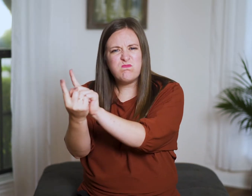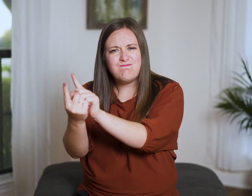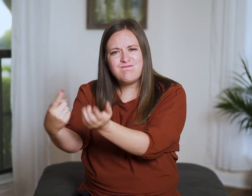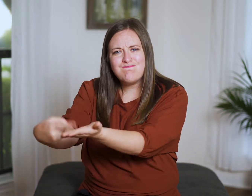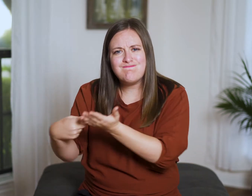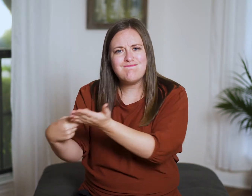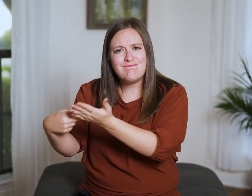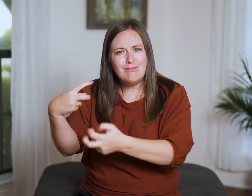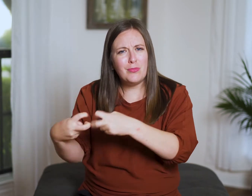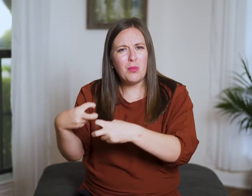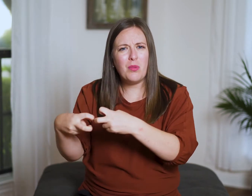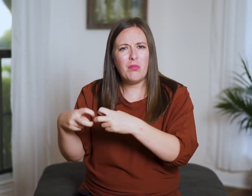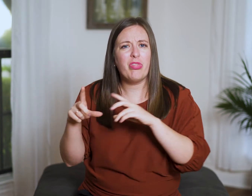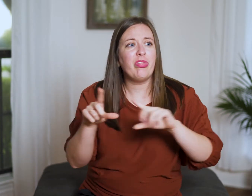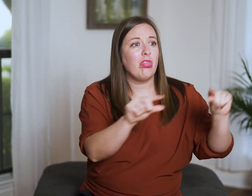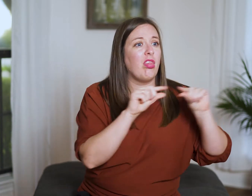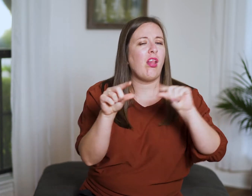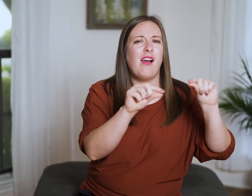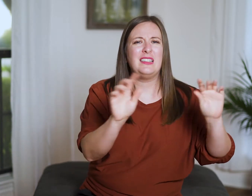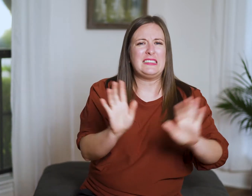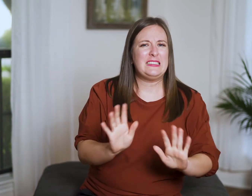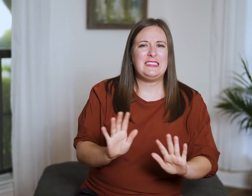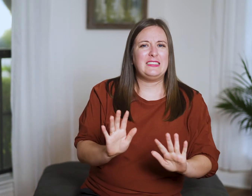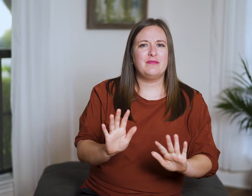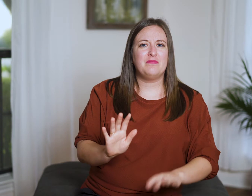with the person you have the problem with, not everyone else.